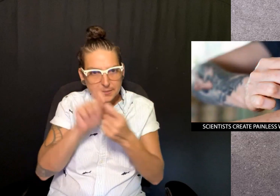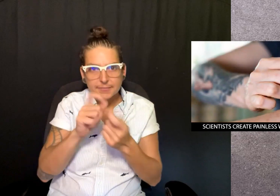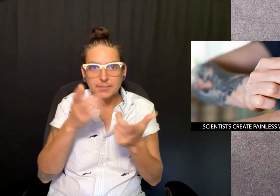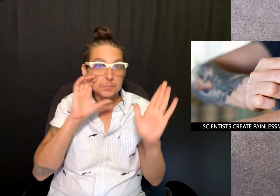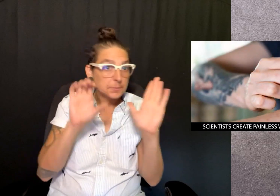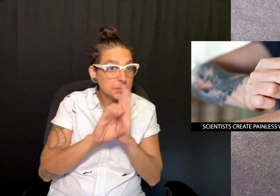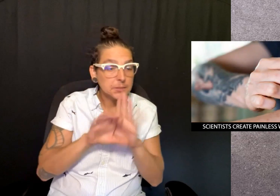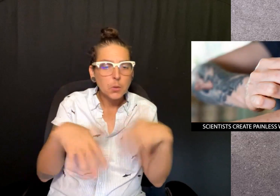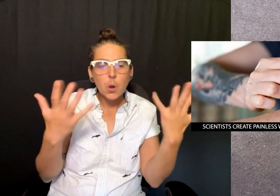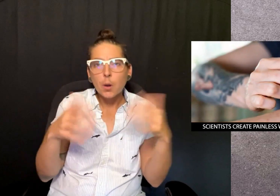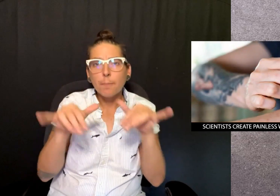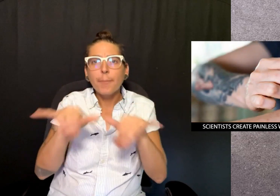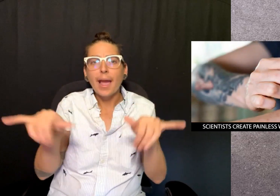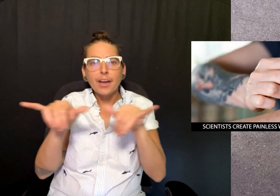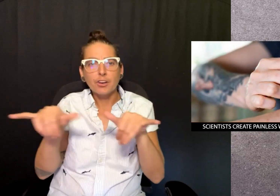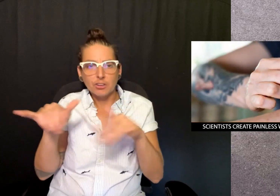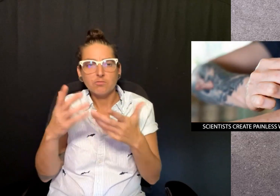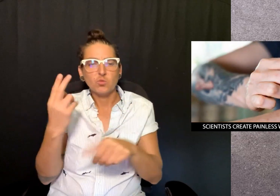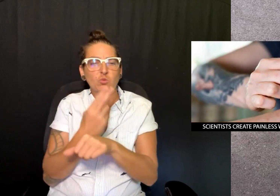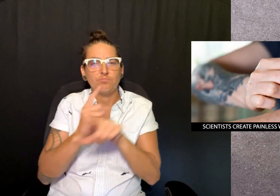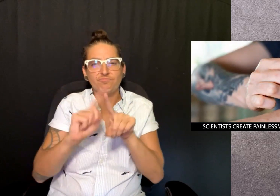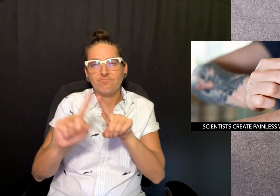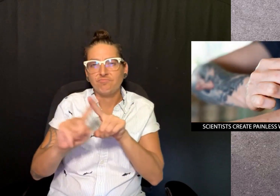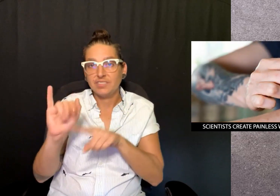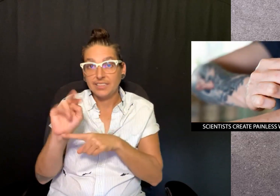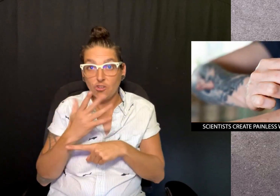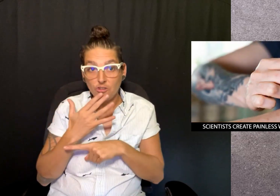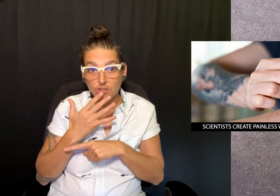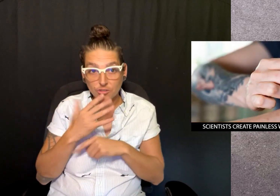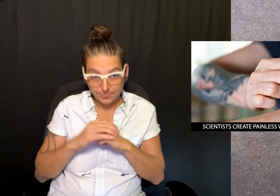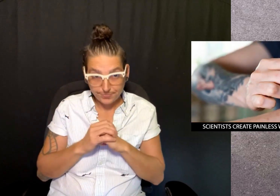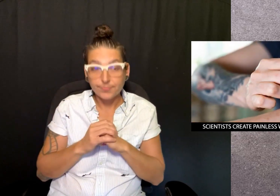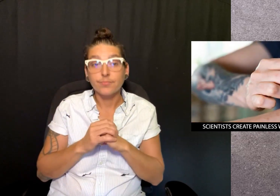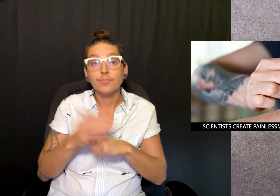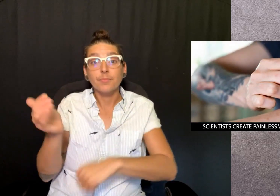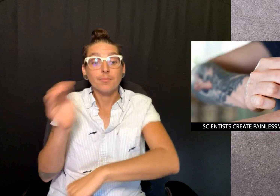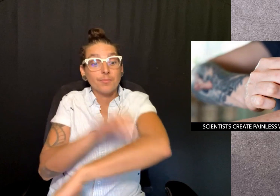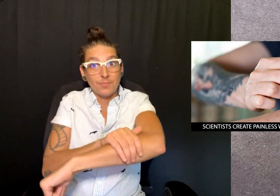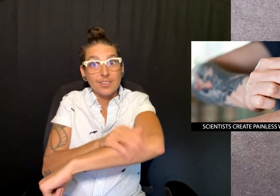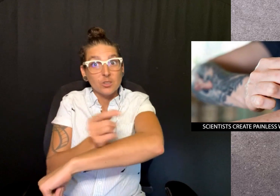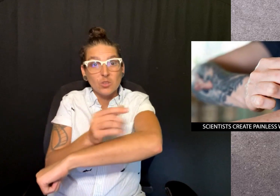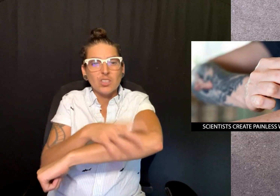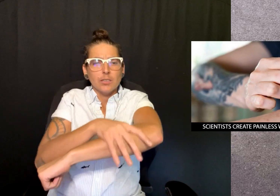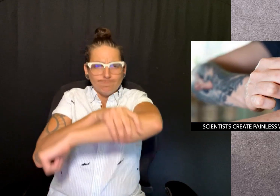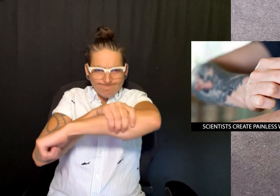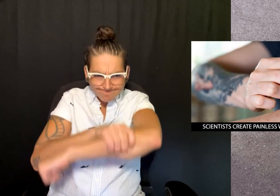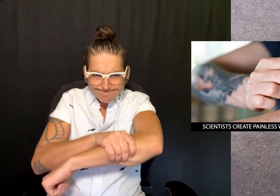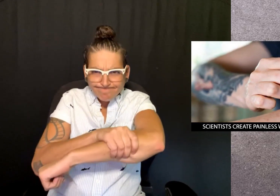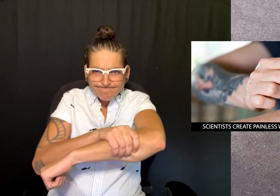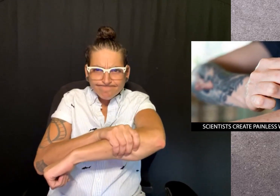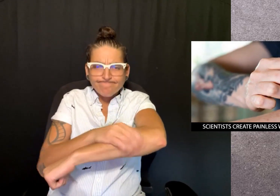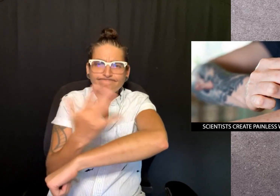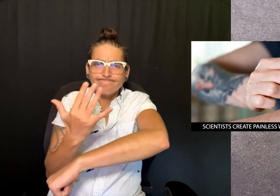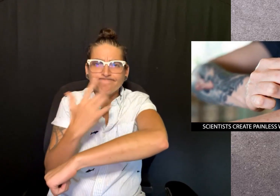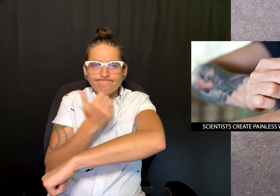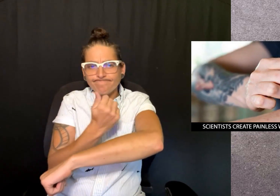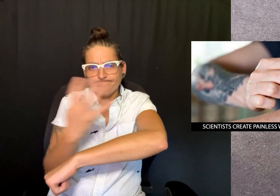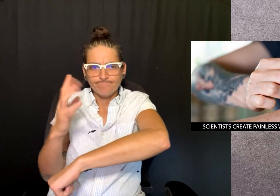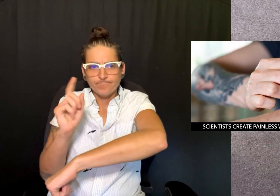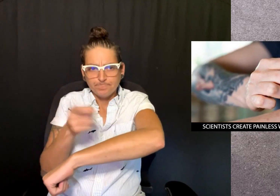or pattern using different ink colors the patch is then pressed onto the skin after